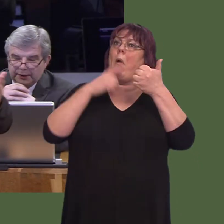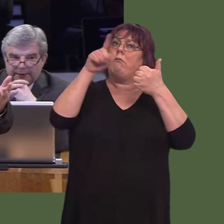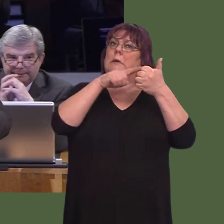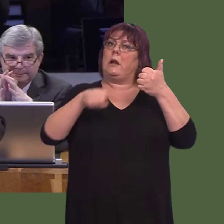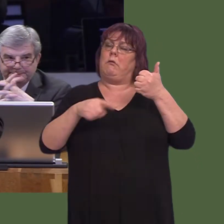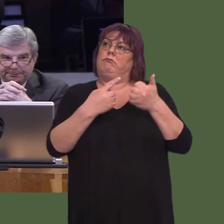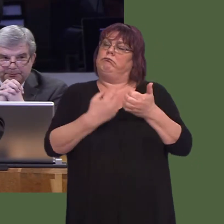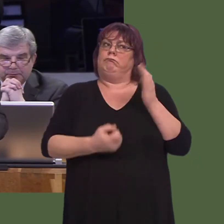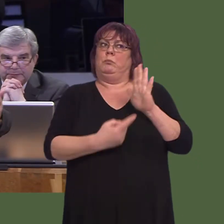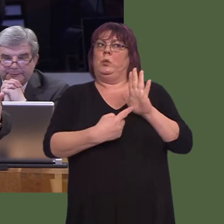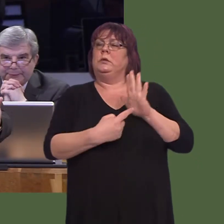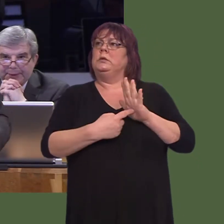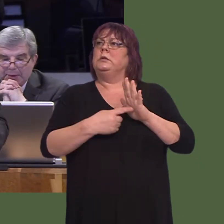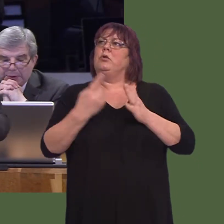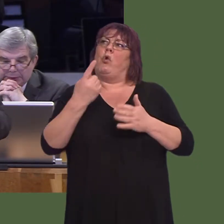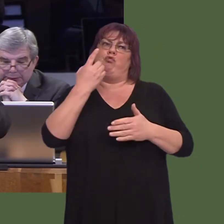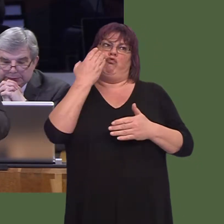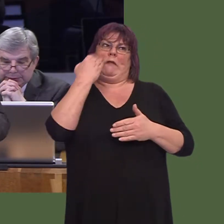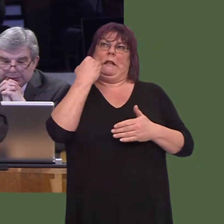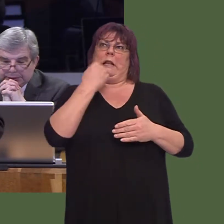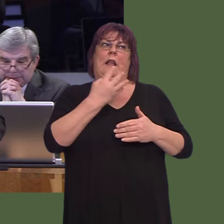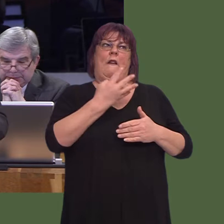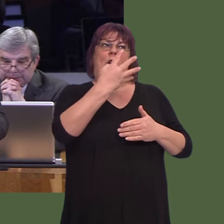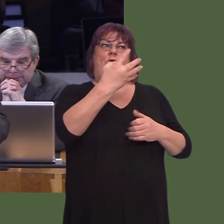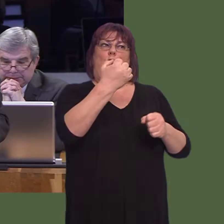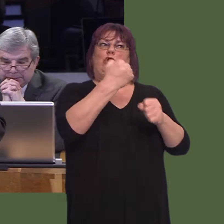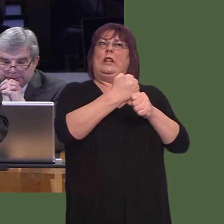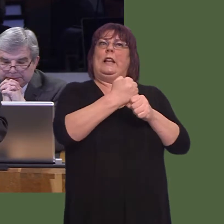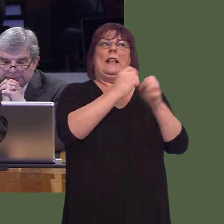4G has only just got to Mynydd Rhiw and the Llyn peninsula.